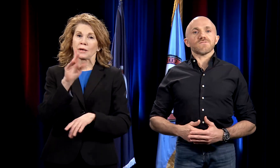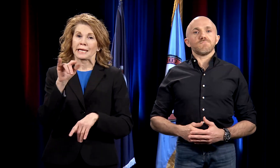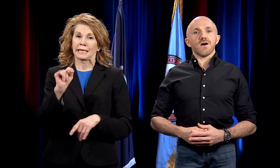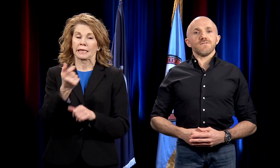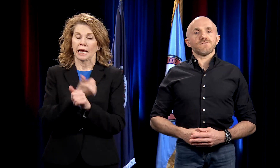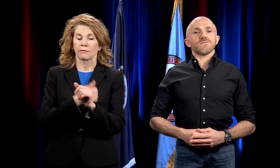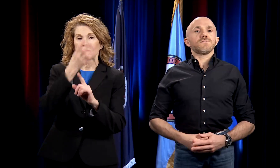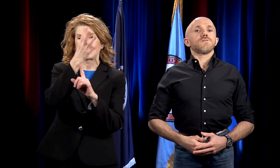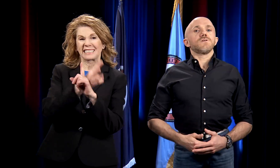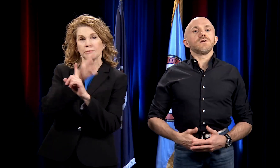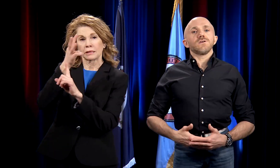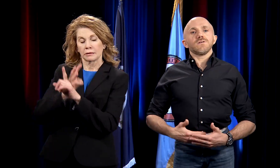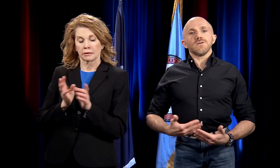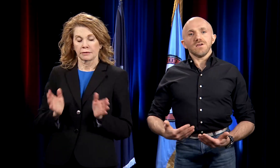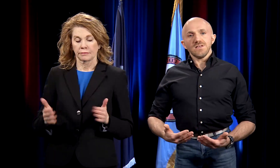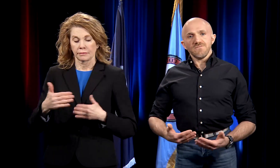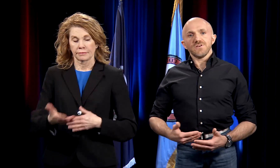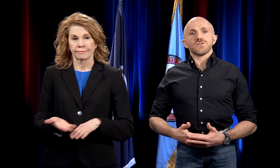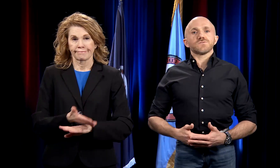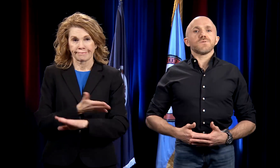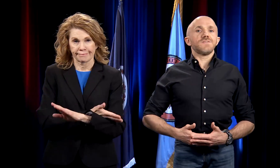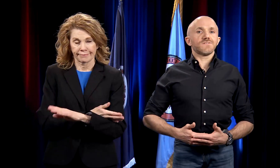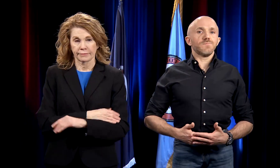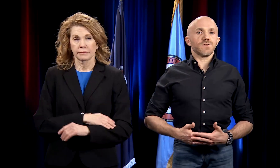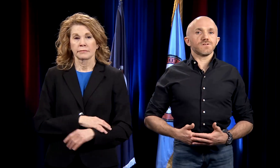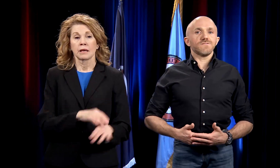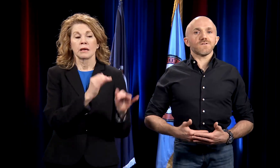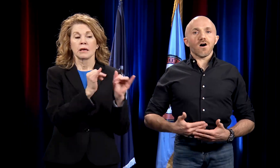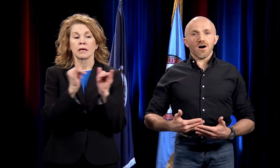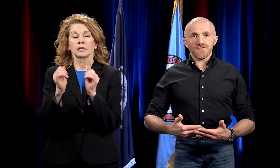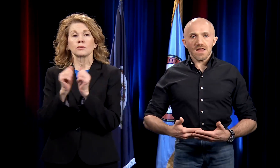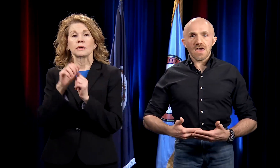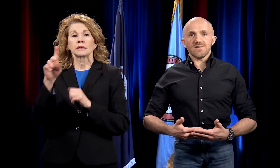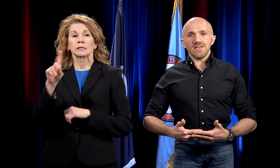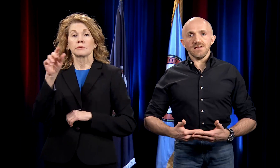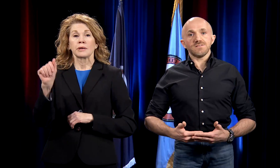months. Individuals with disabilities often have needs